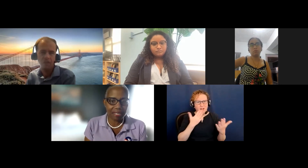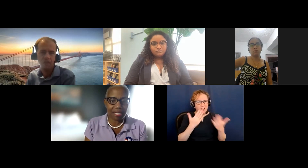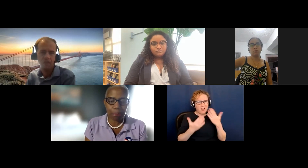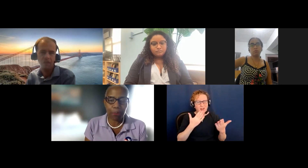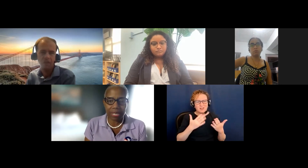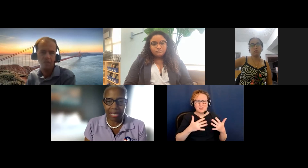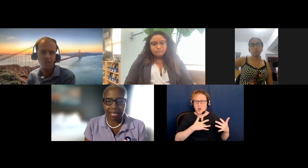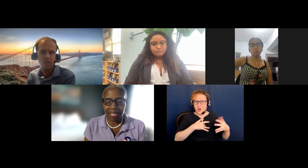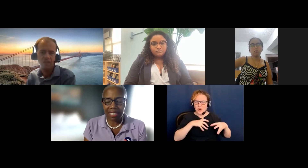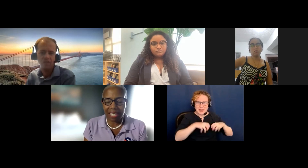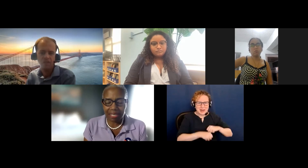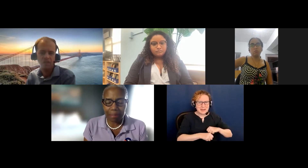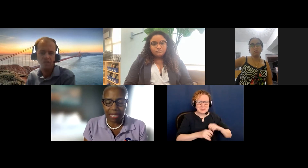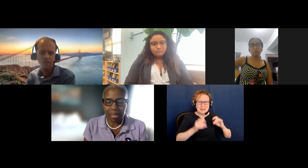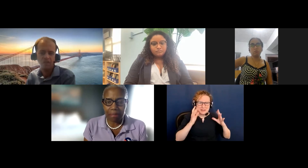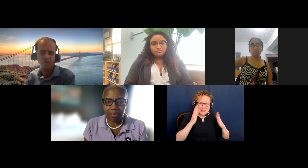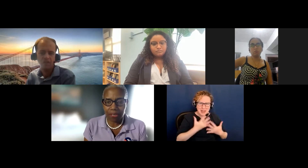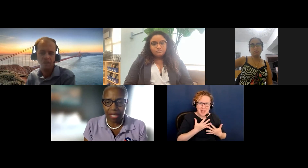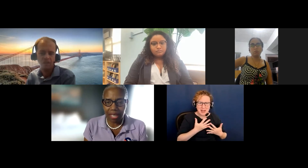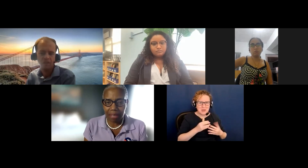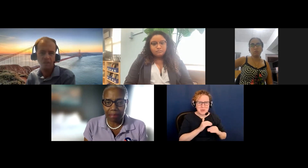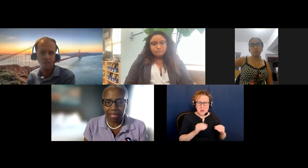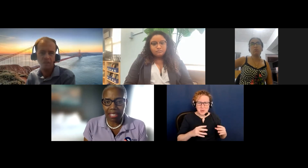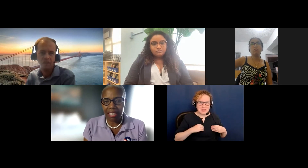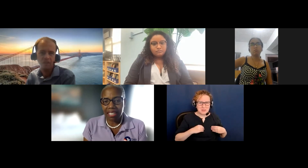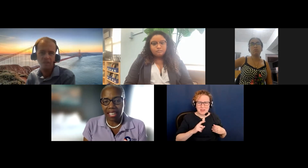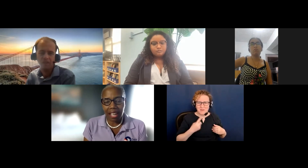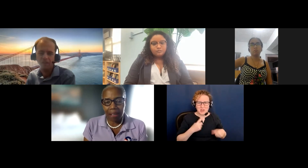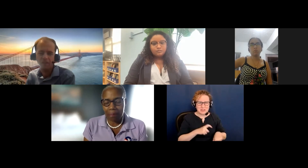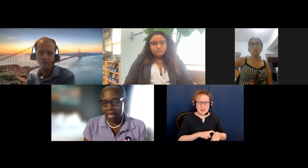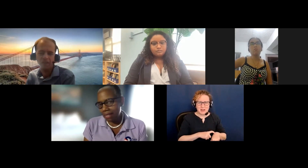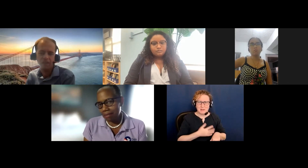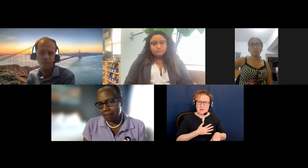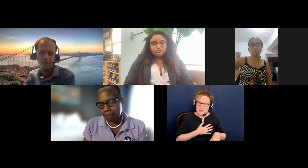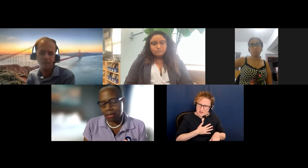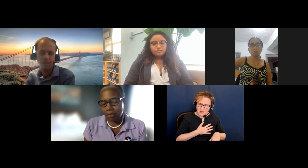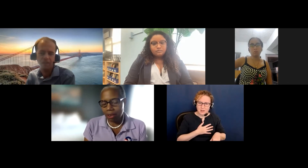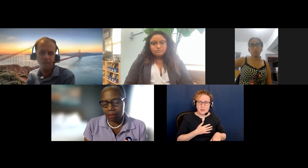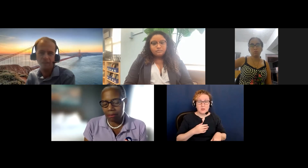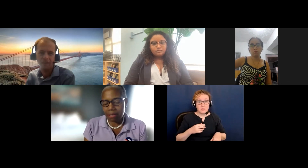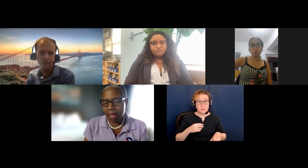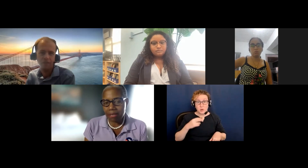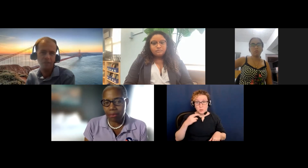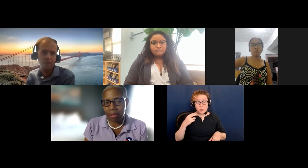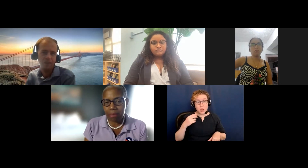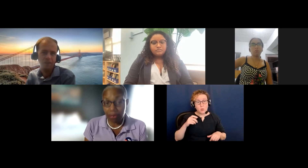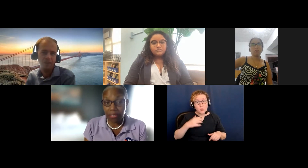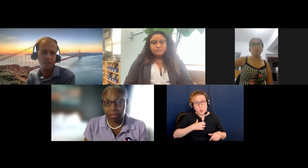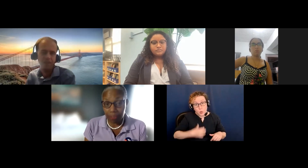disappointing not to be accepted the first time. The Peace Corps Response was perfect for me.